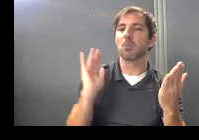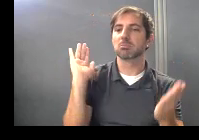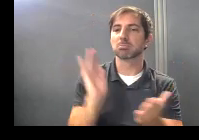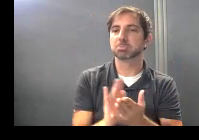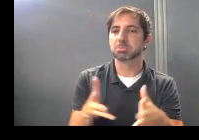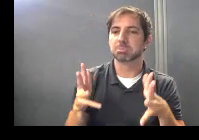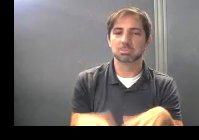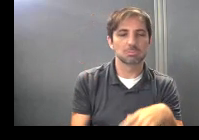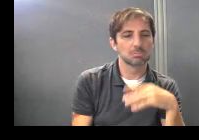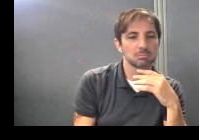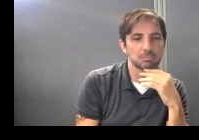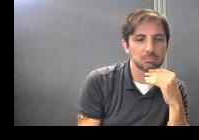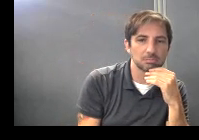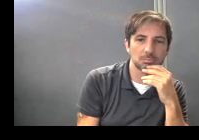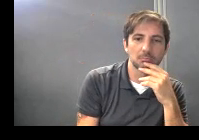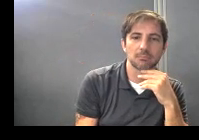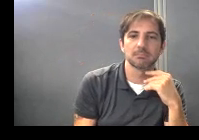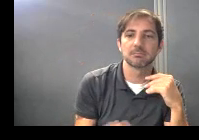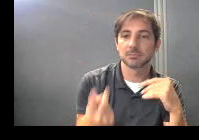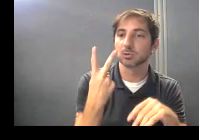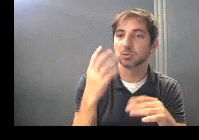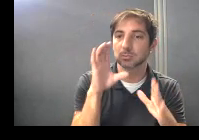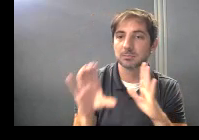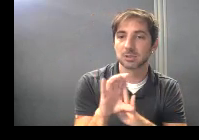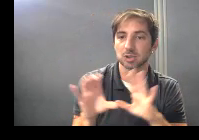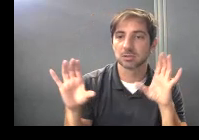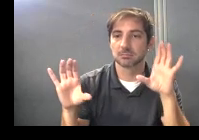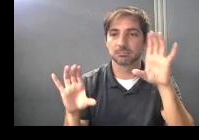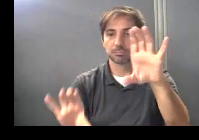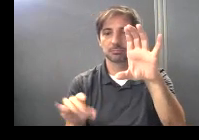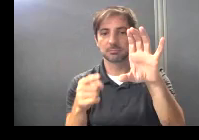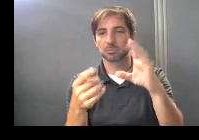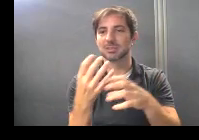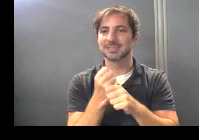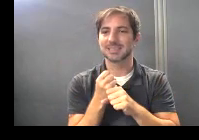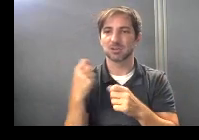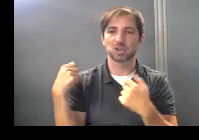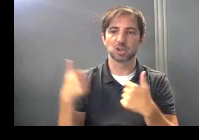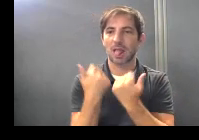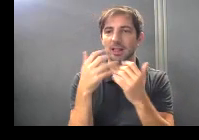THAT RECEIVED A CHALLENGE AMERICA GRANT FROM THE NEA.